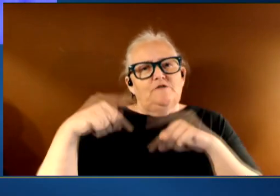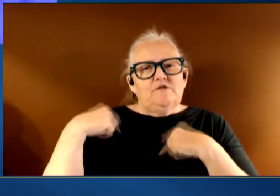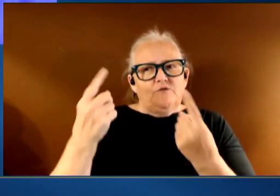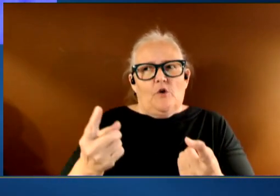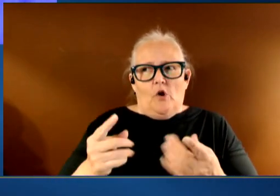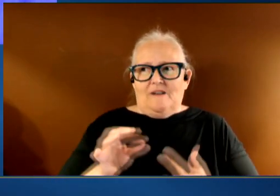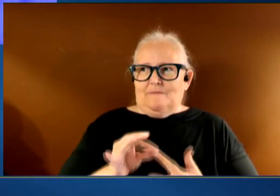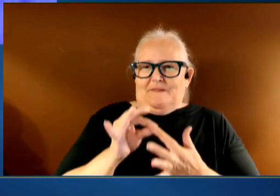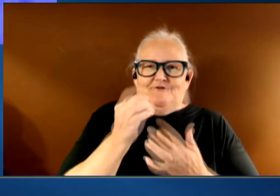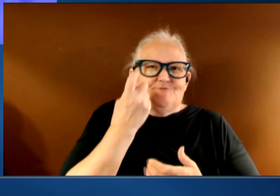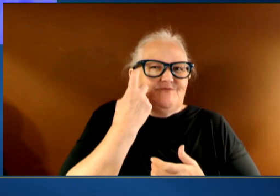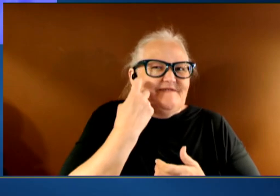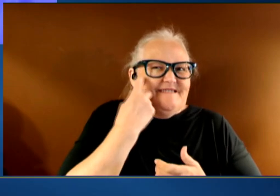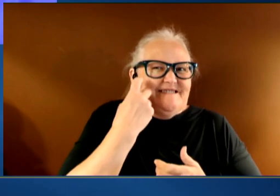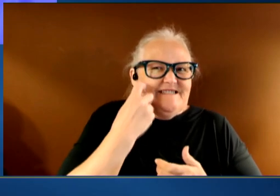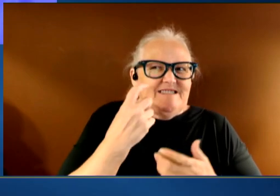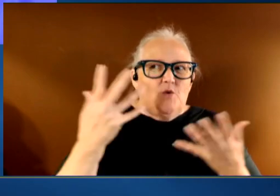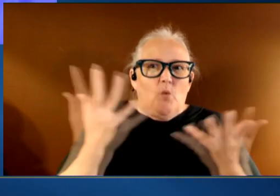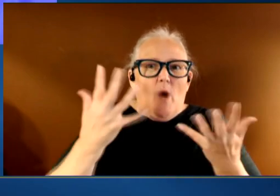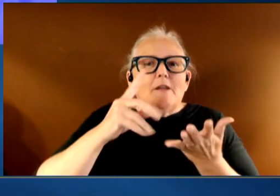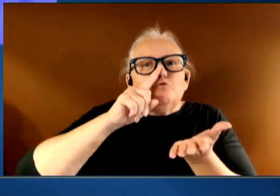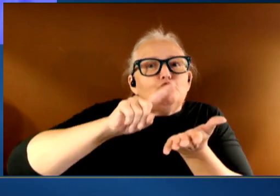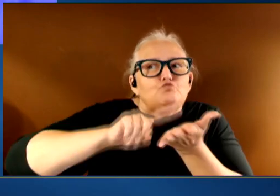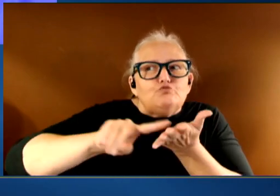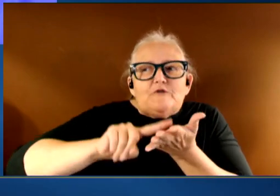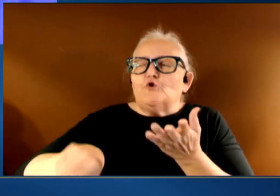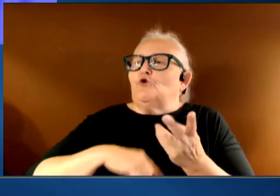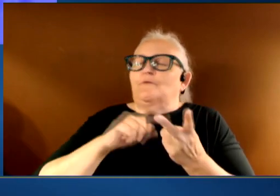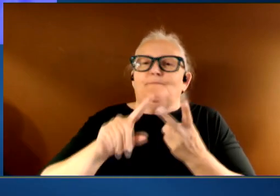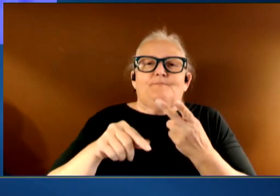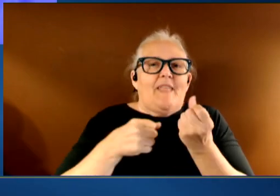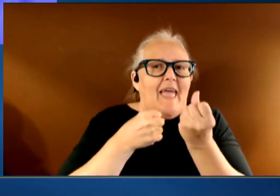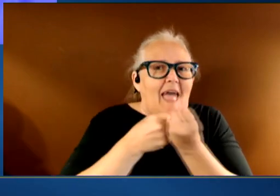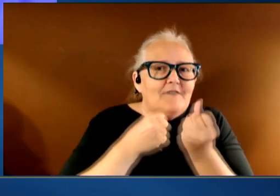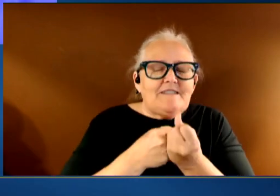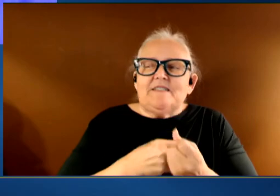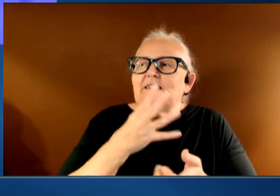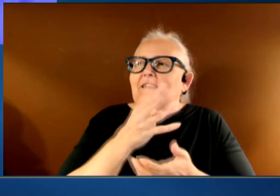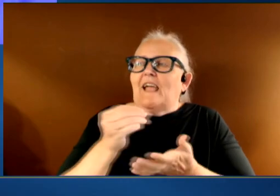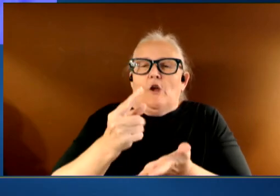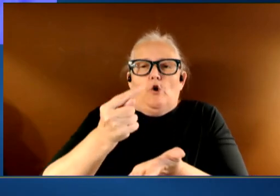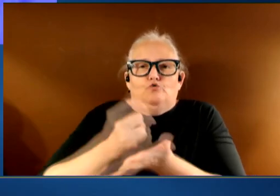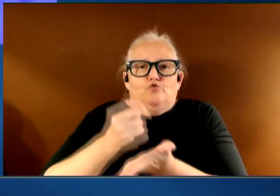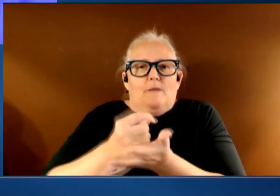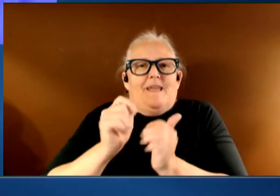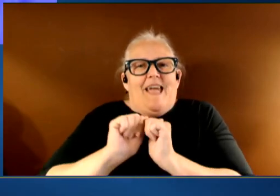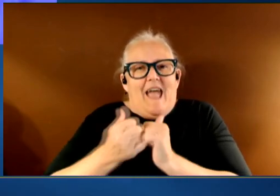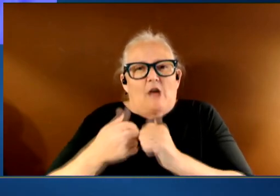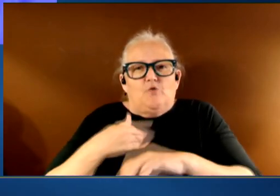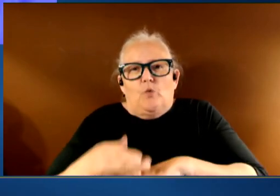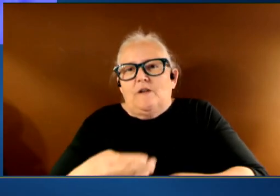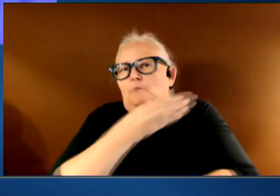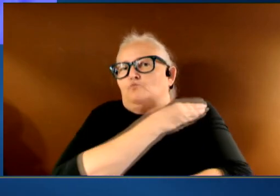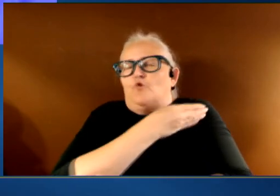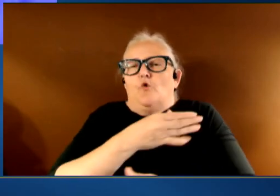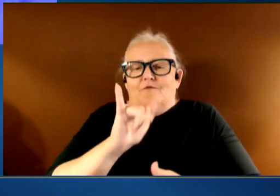in terms of research, advocacy, and treatment to improve care across the lifespan. Today represents